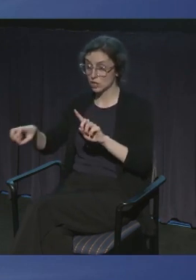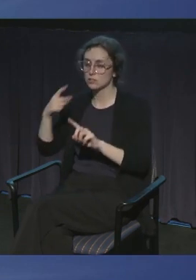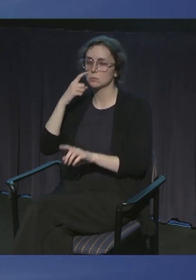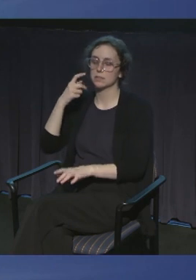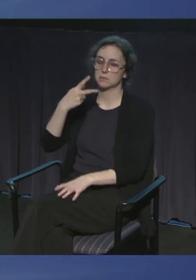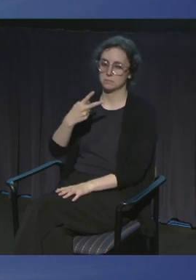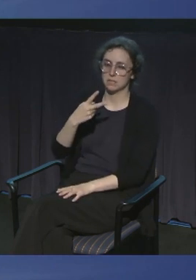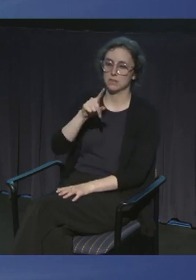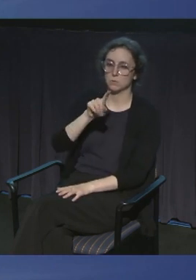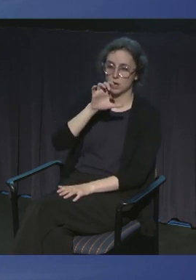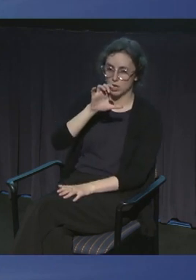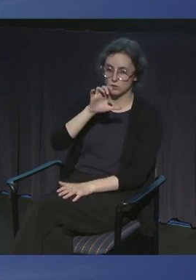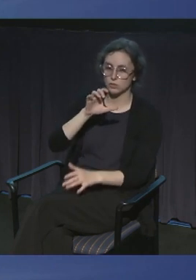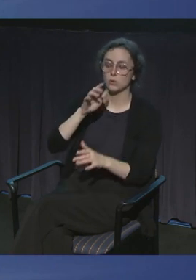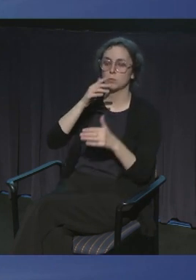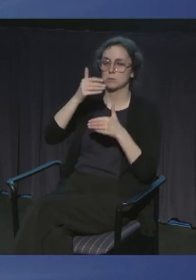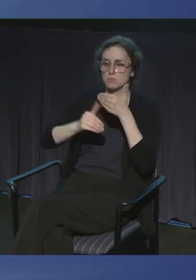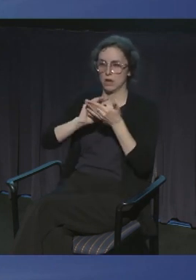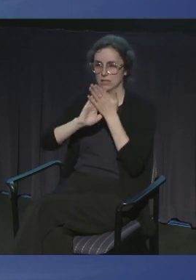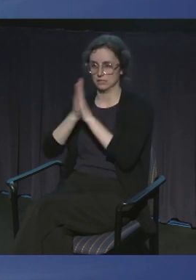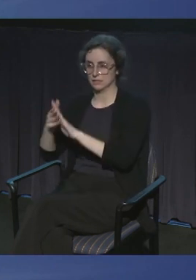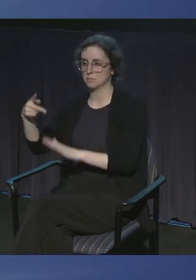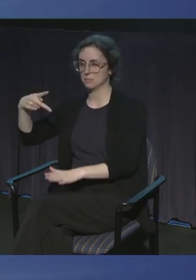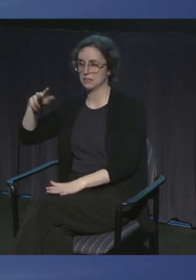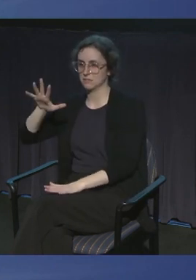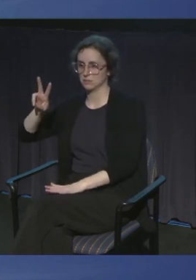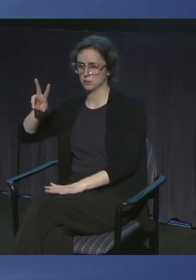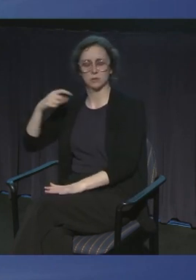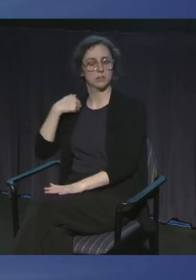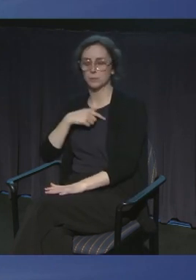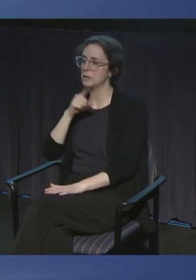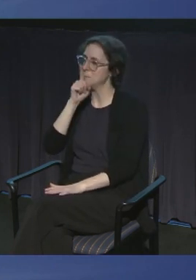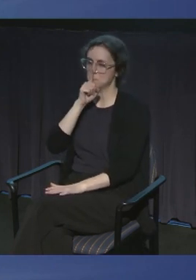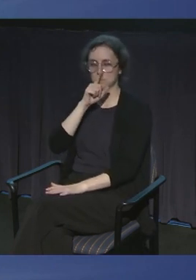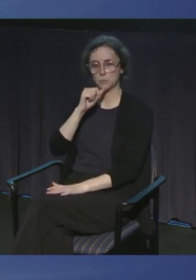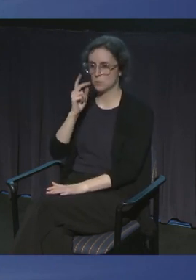BECAUSE P100 IS PROCESS INTO P52, AND WE DO NOT SEE THAT I